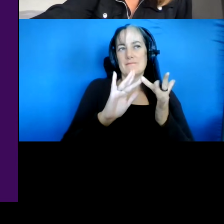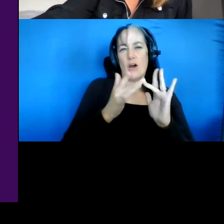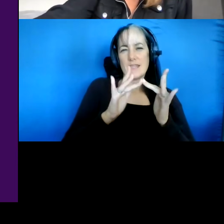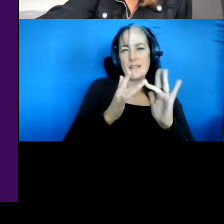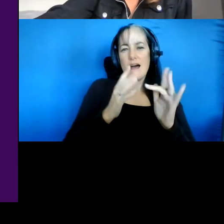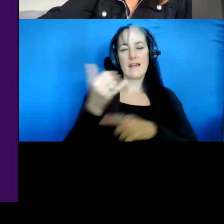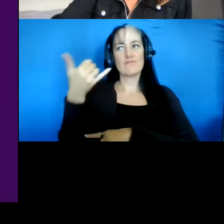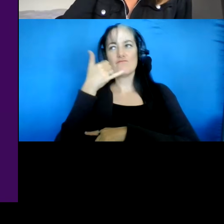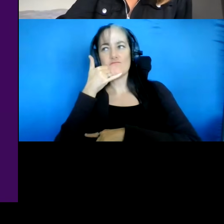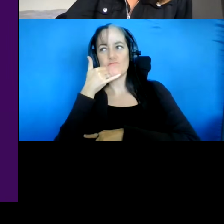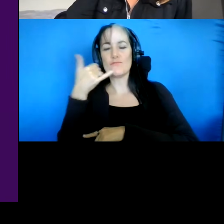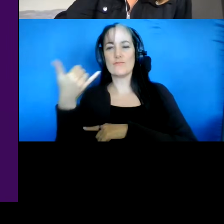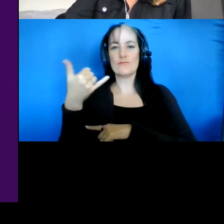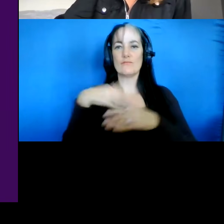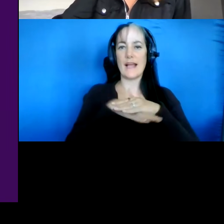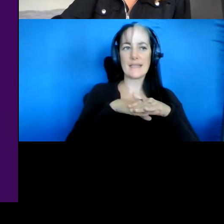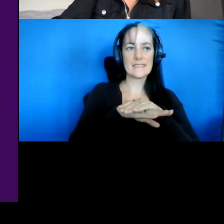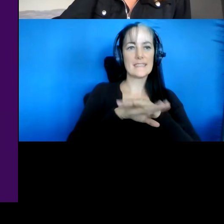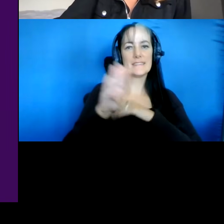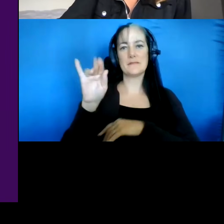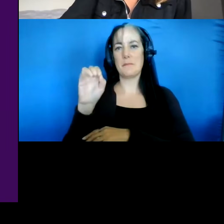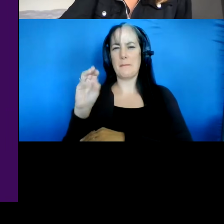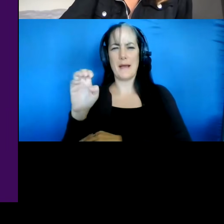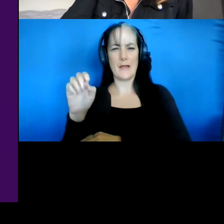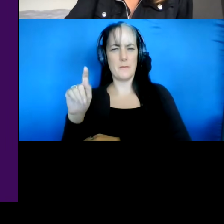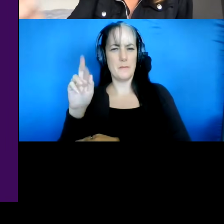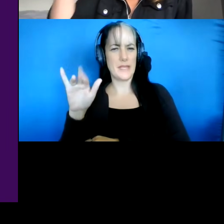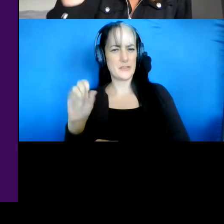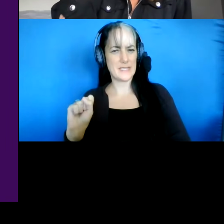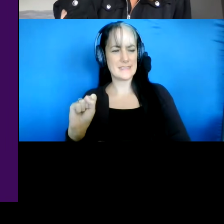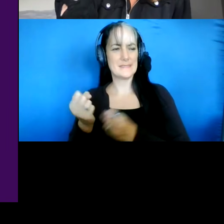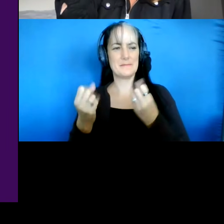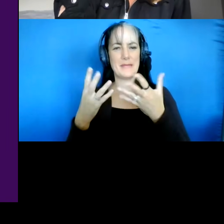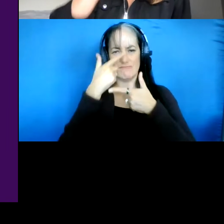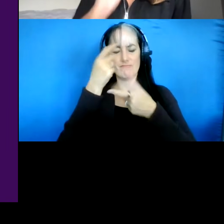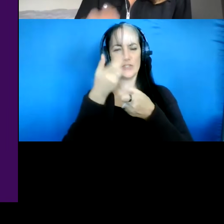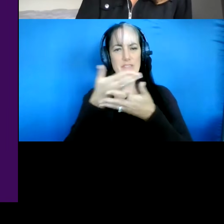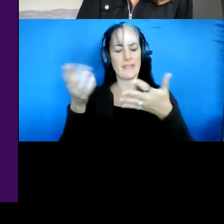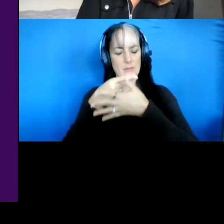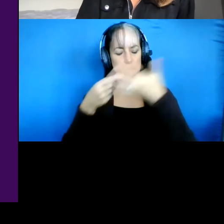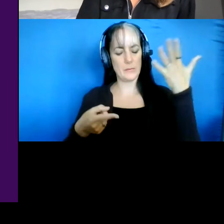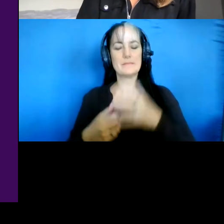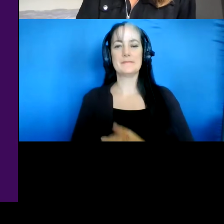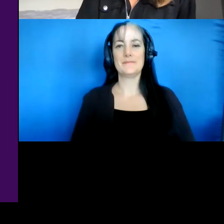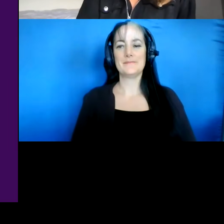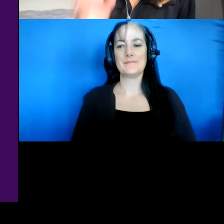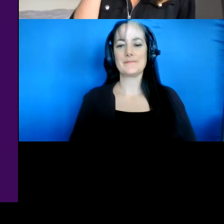AR, biometrics, all sorts of really interesting things like that. So, I'm going to talk to